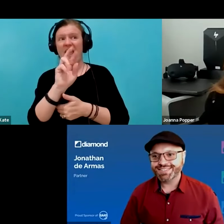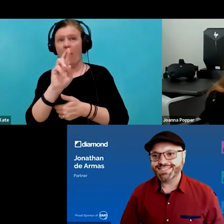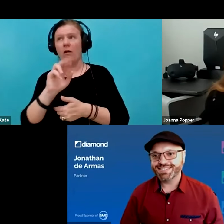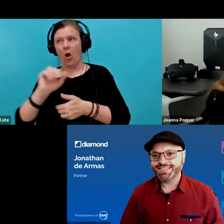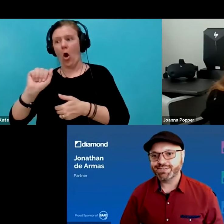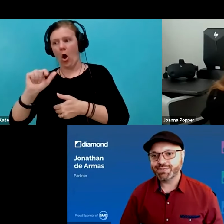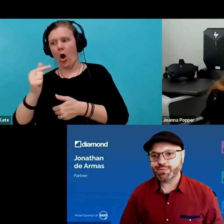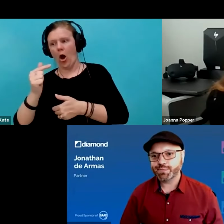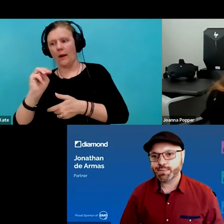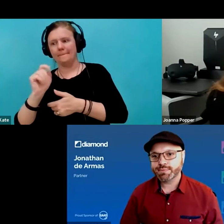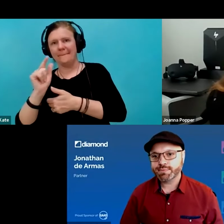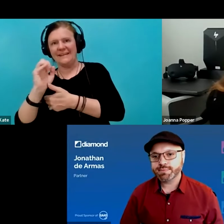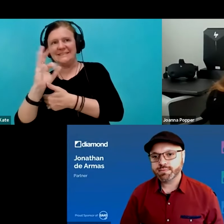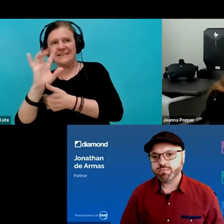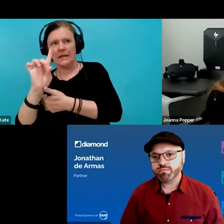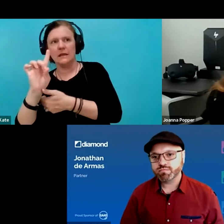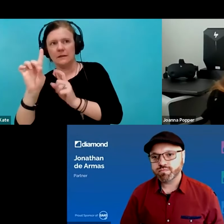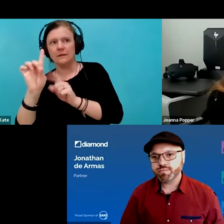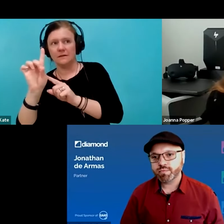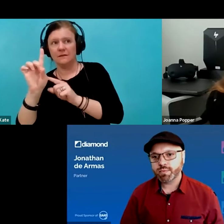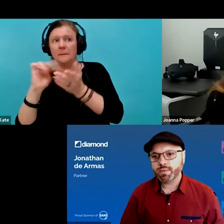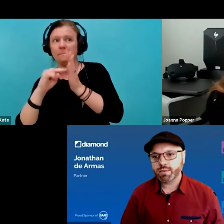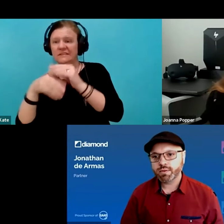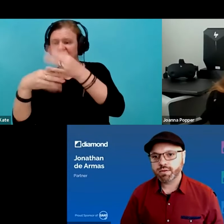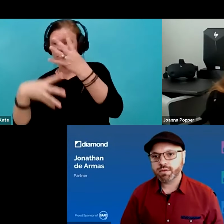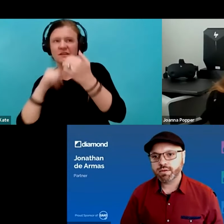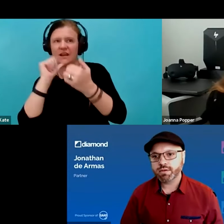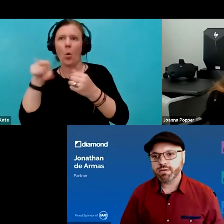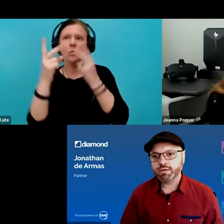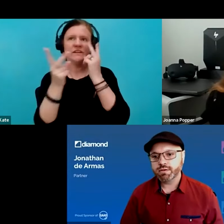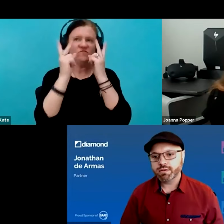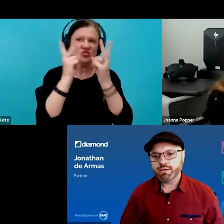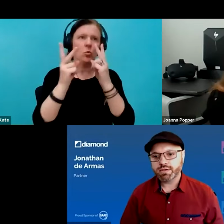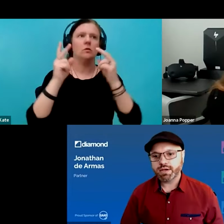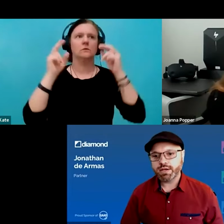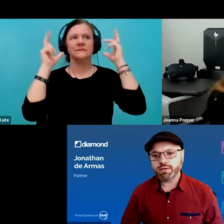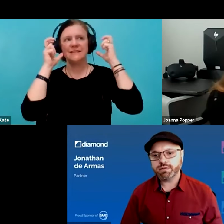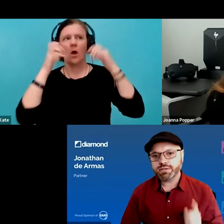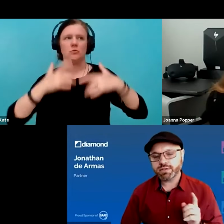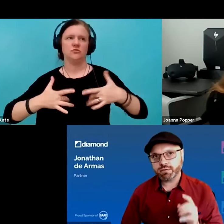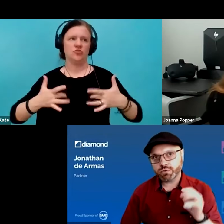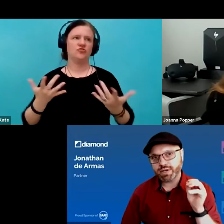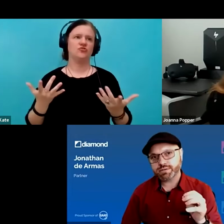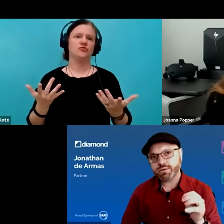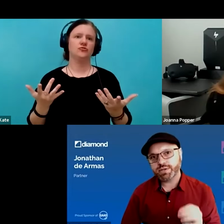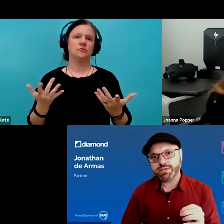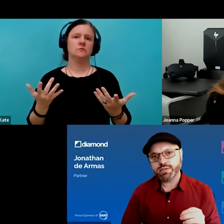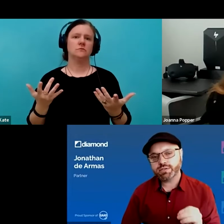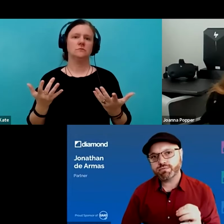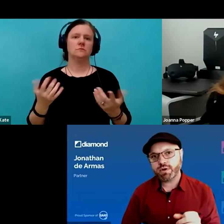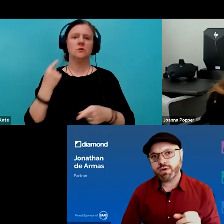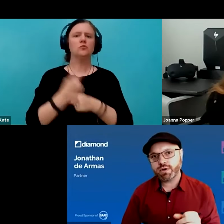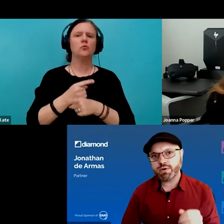an augmentation means a lot of things, not just visual augmentation. Jonathan de Armas: Yeah, and Linda, who asked the question, it's a very, very